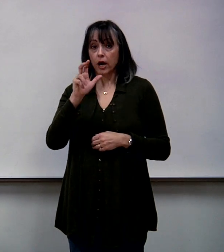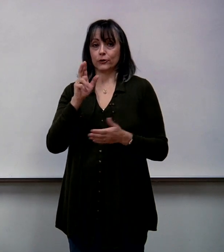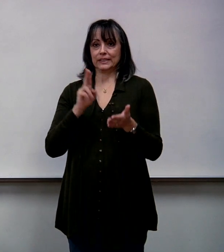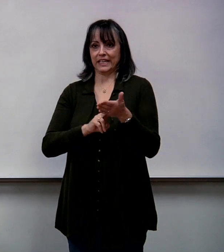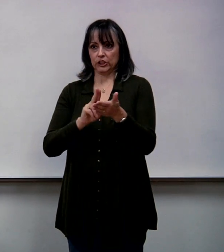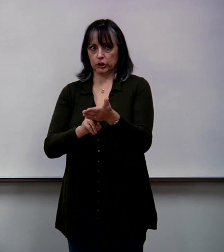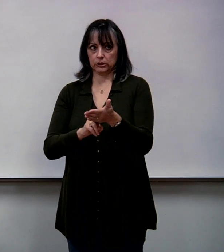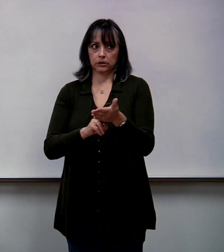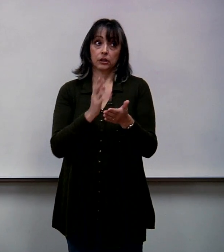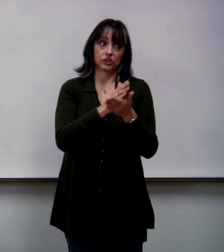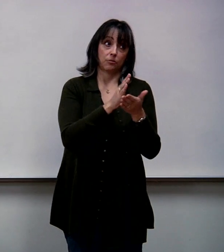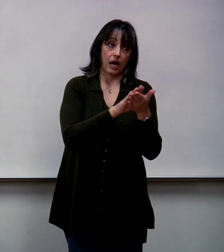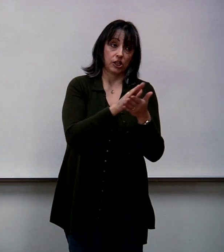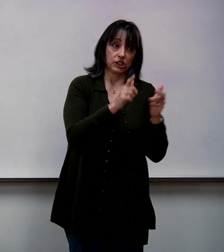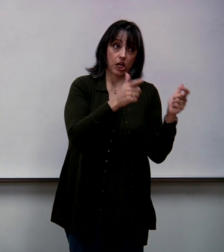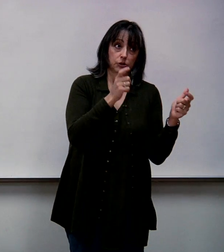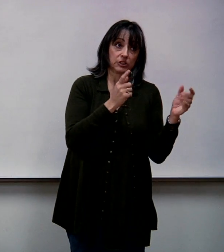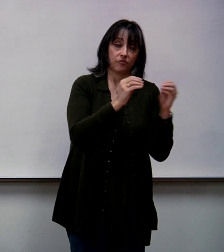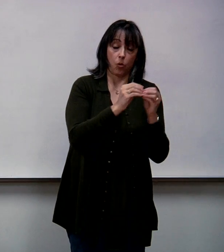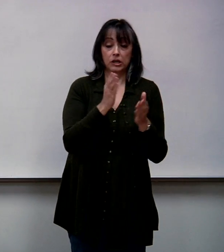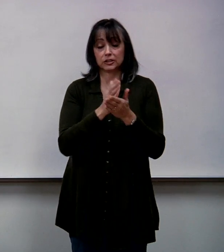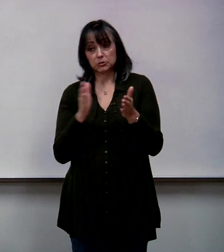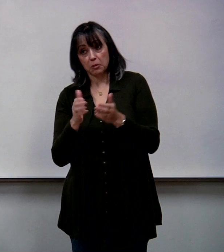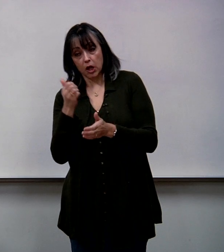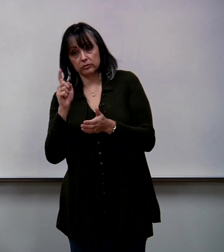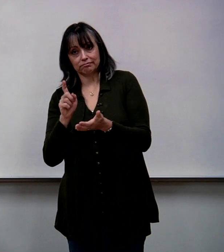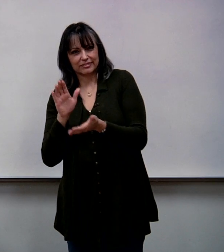president and vice president. There are several other forms involved in the